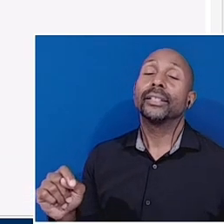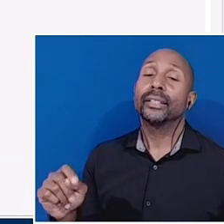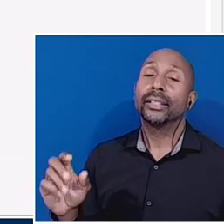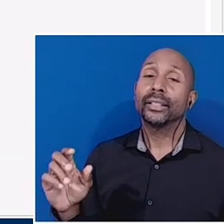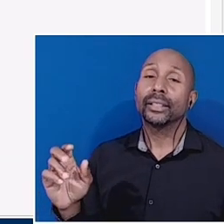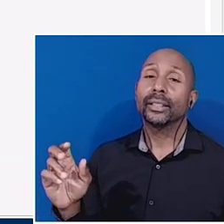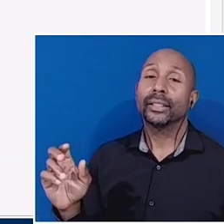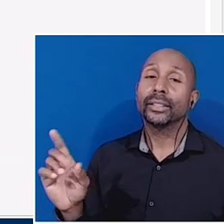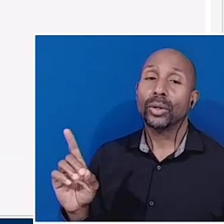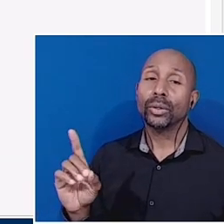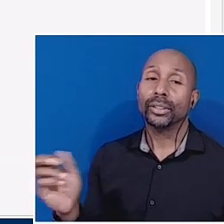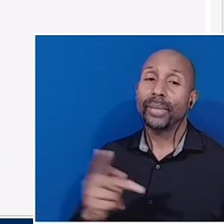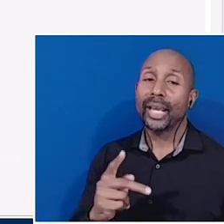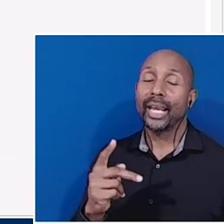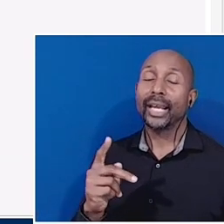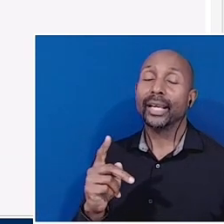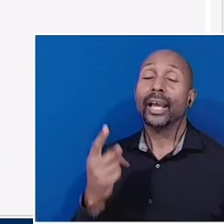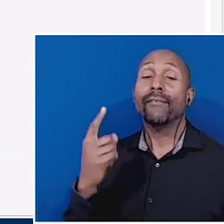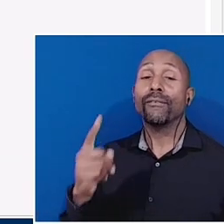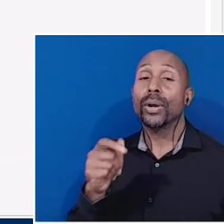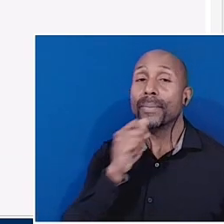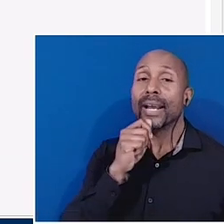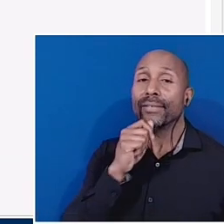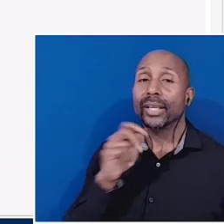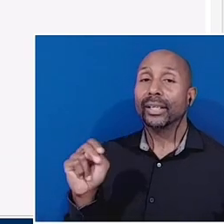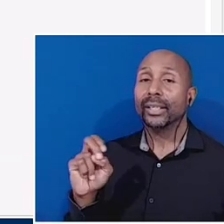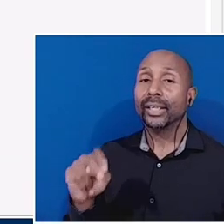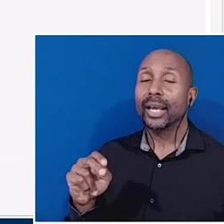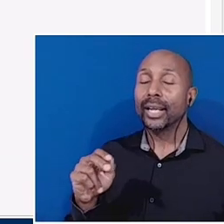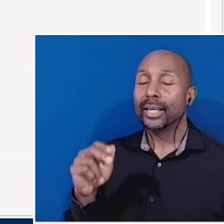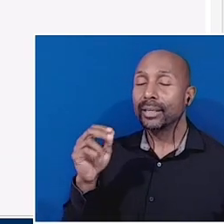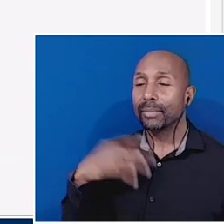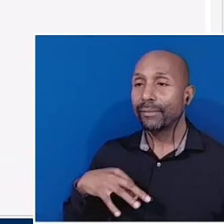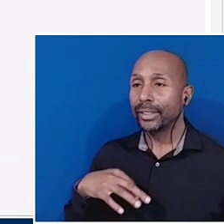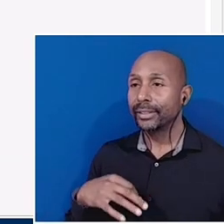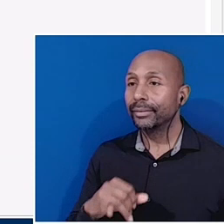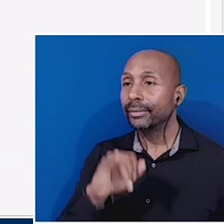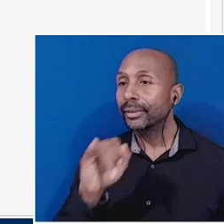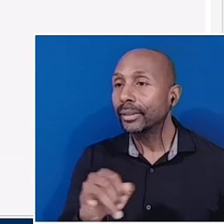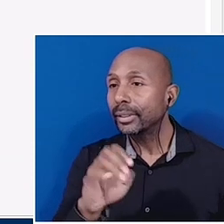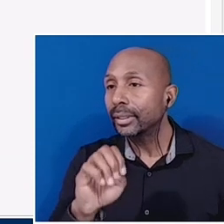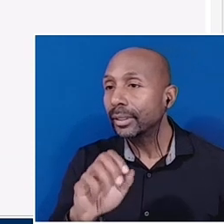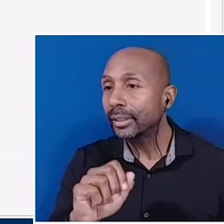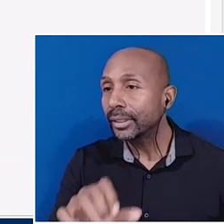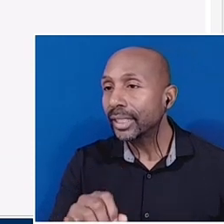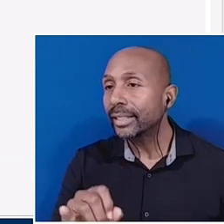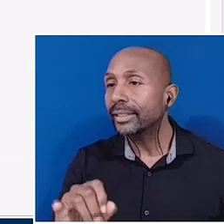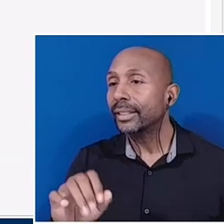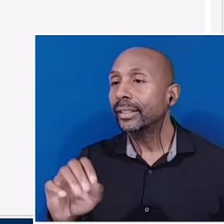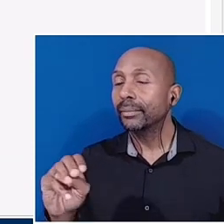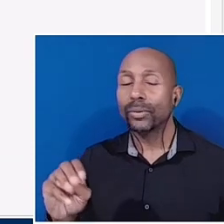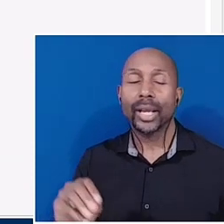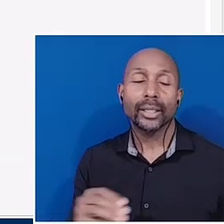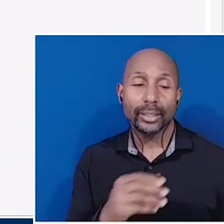Jessi Morales, you are up next. So, also on the point of (e), I won't go